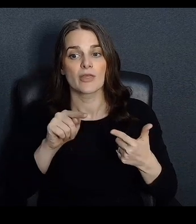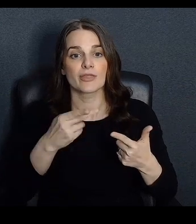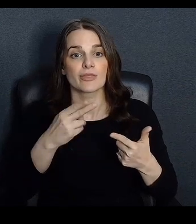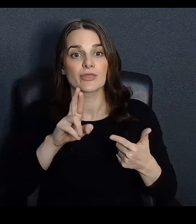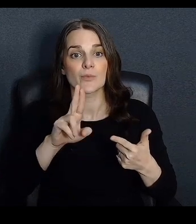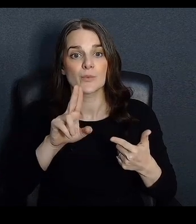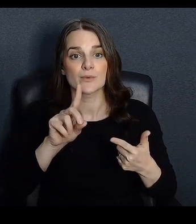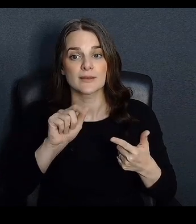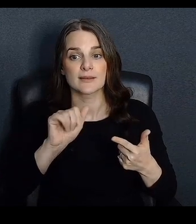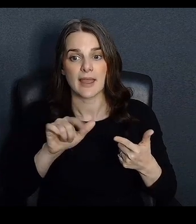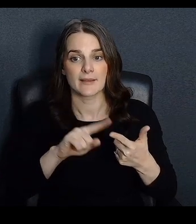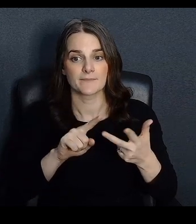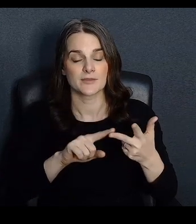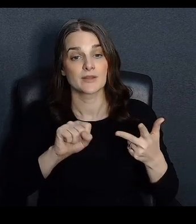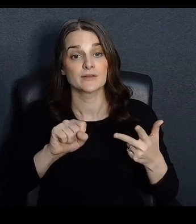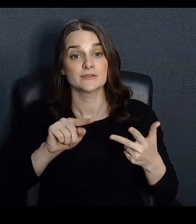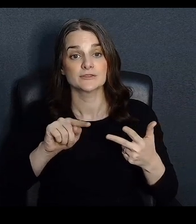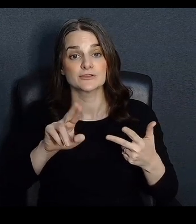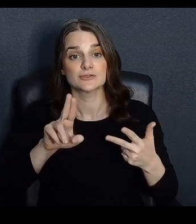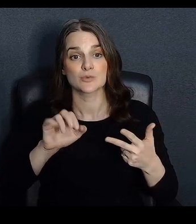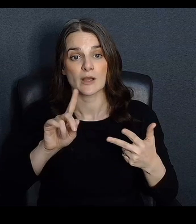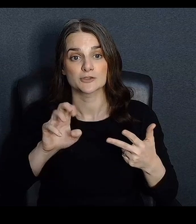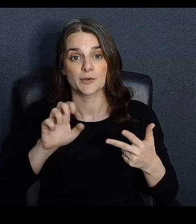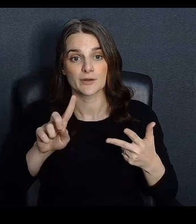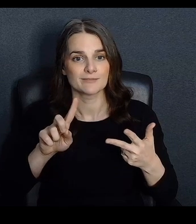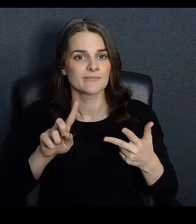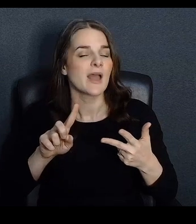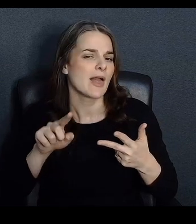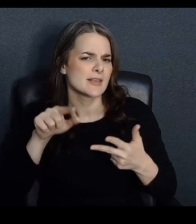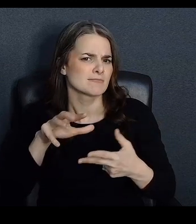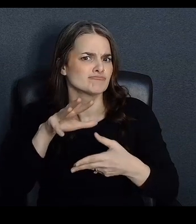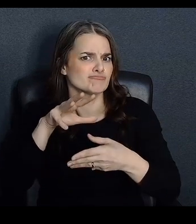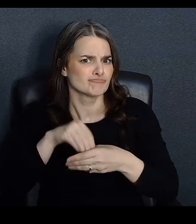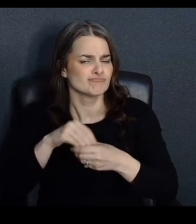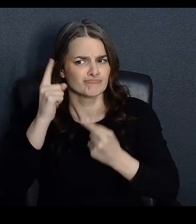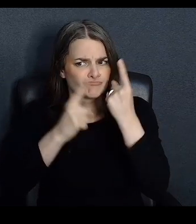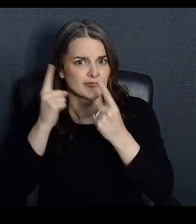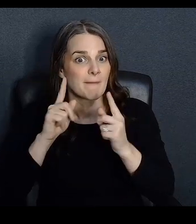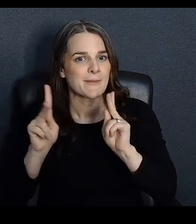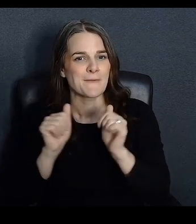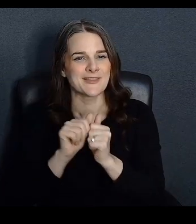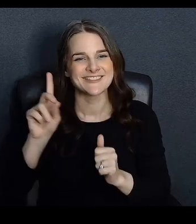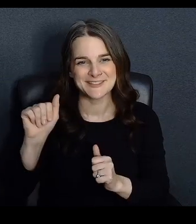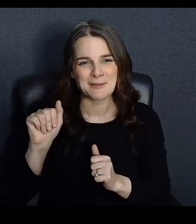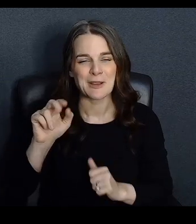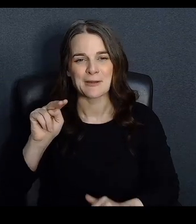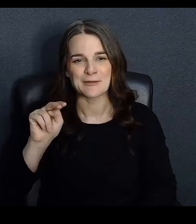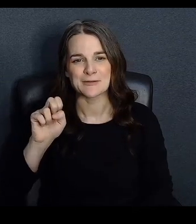And they were all designed specifically with neurodivergent users in mind. So all of these apps are free to download, but each of them